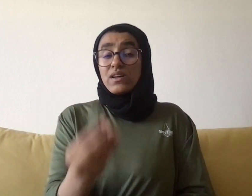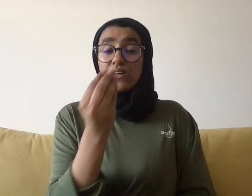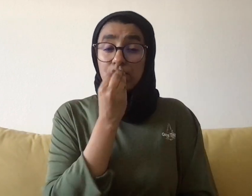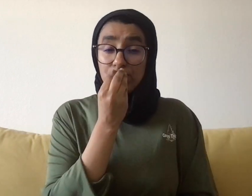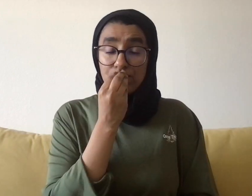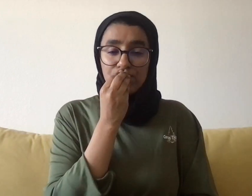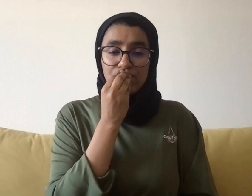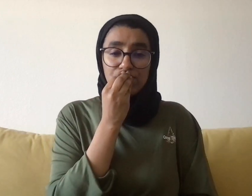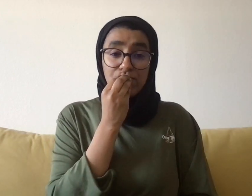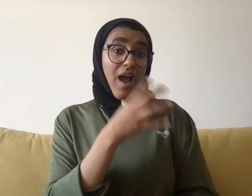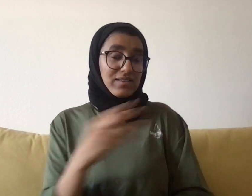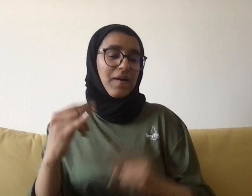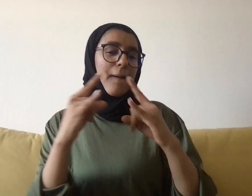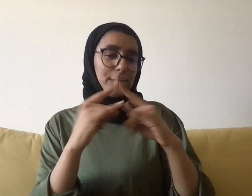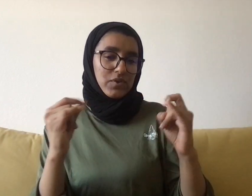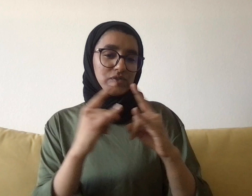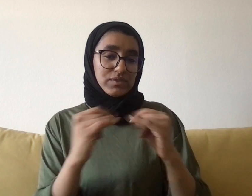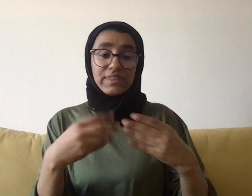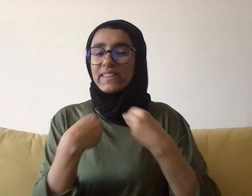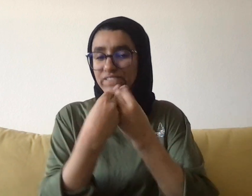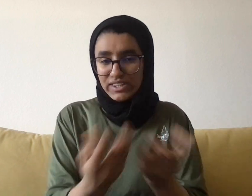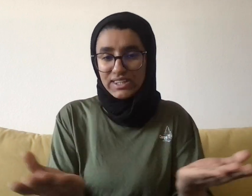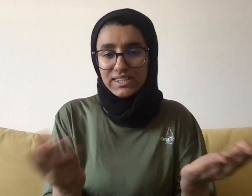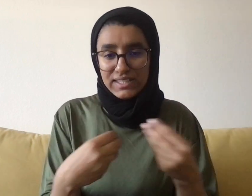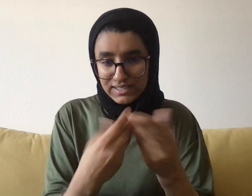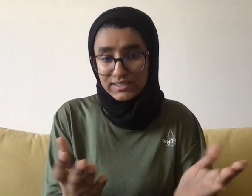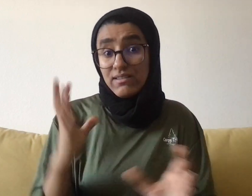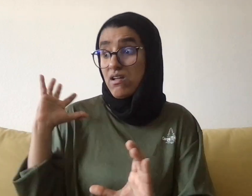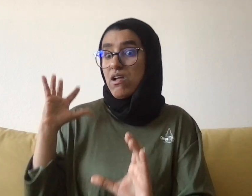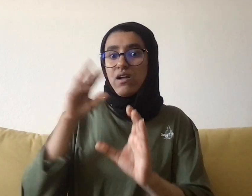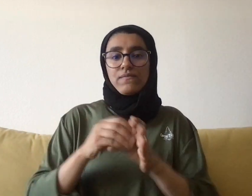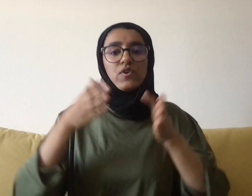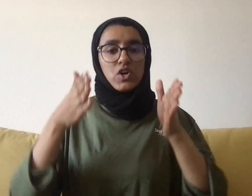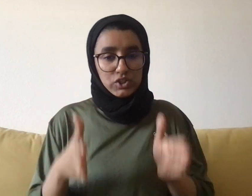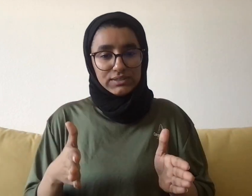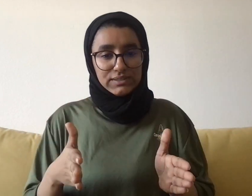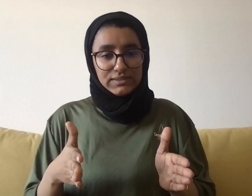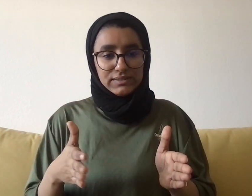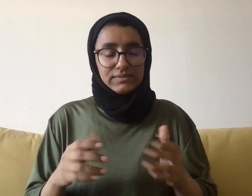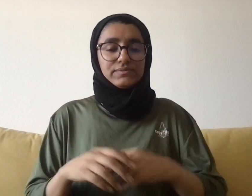Food and camping materials provided for each participant.